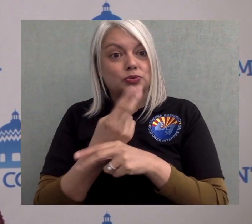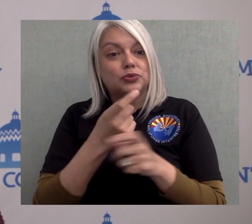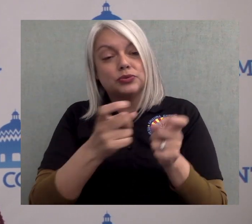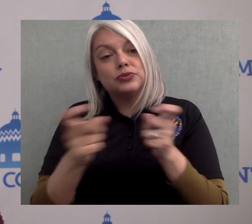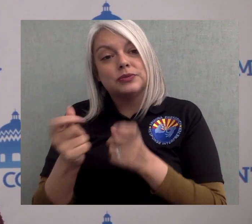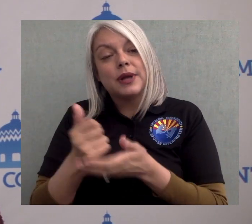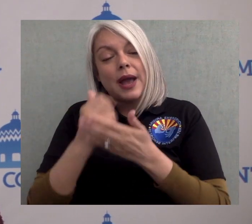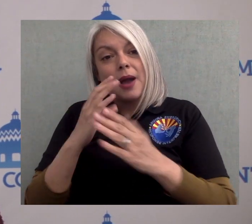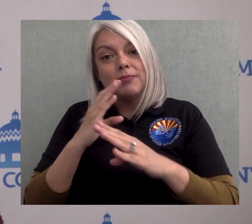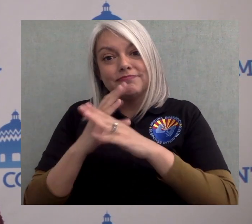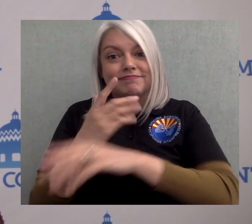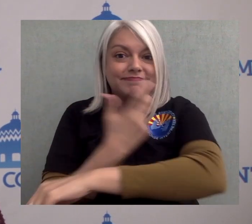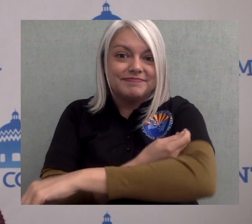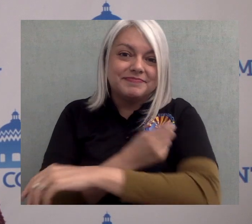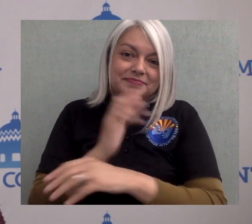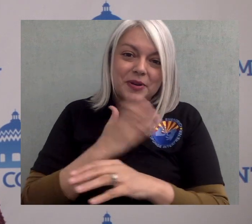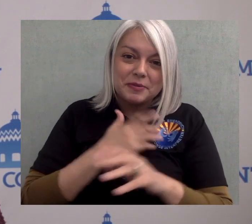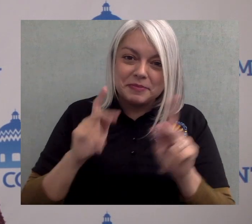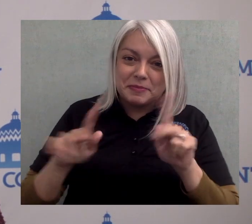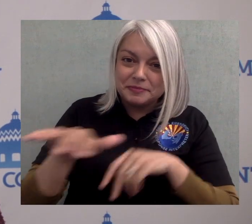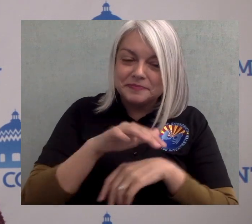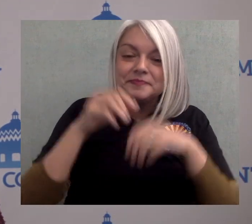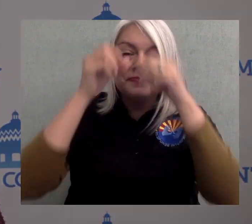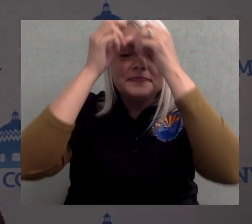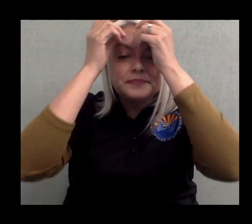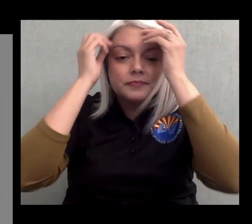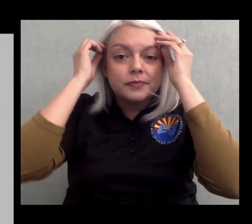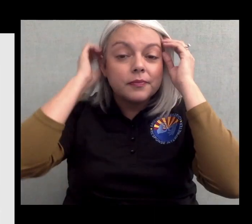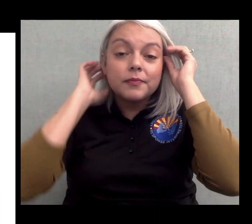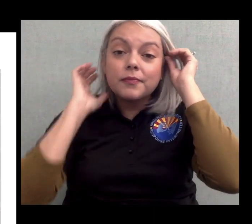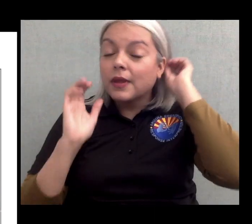immunize our population. So let’s talk about the first graph. The first graph shows our